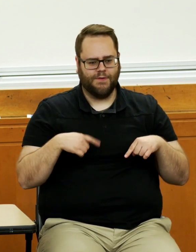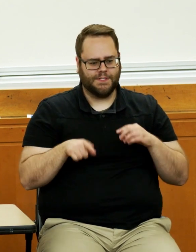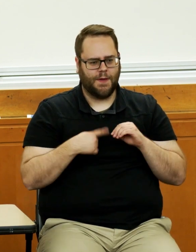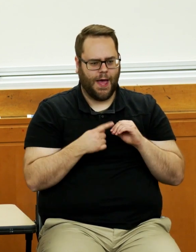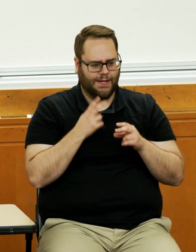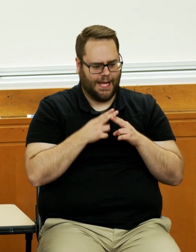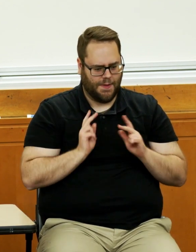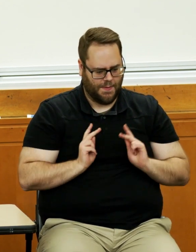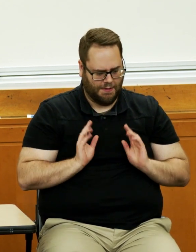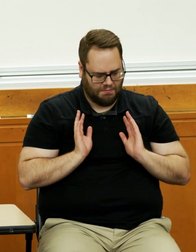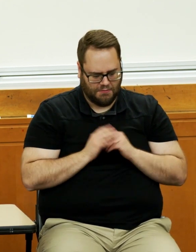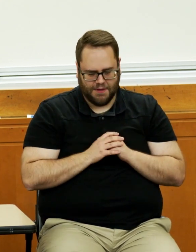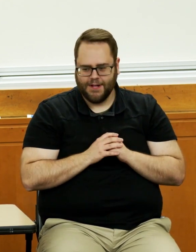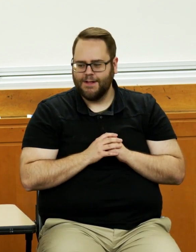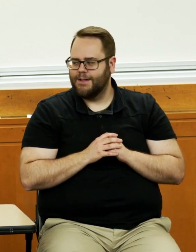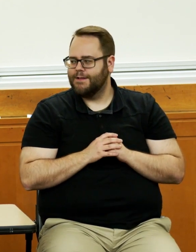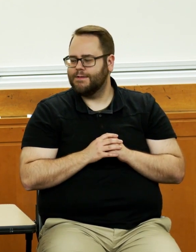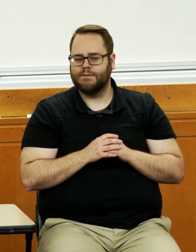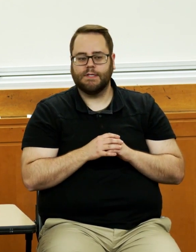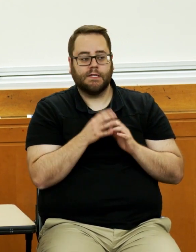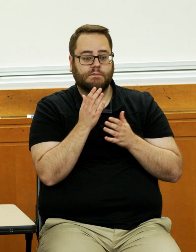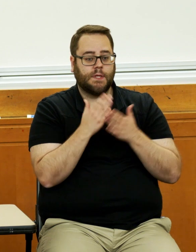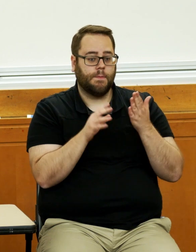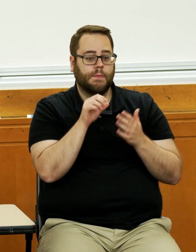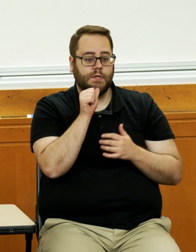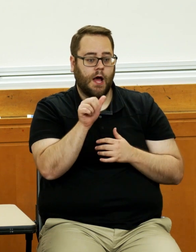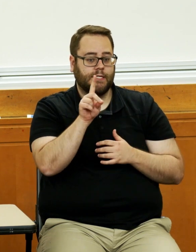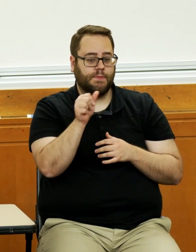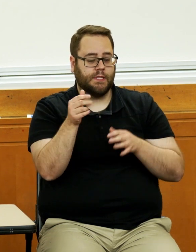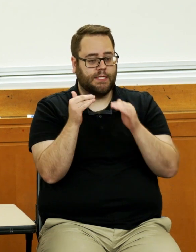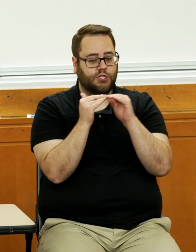out. But even just the non-Disability Justice books, if you're interested,